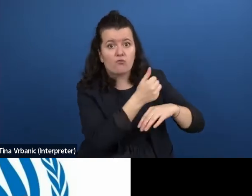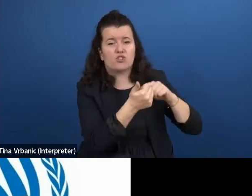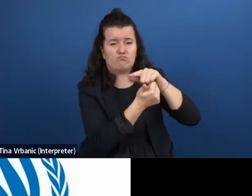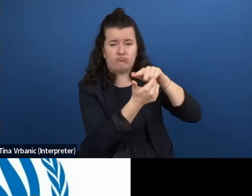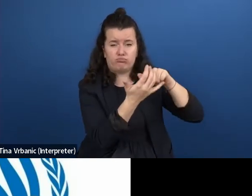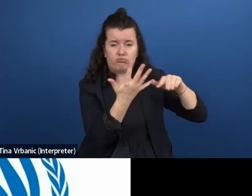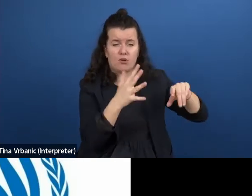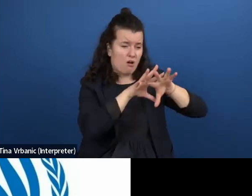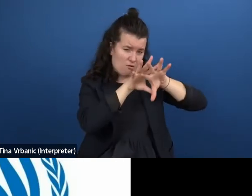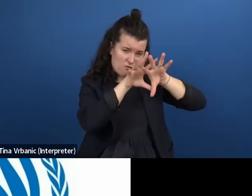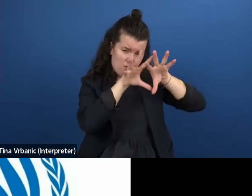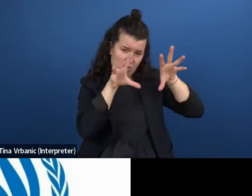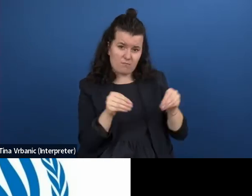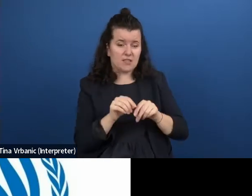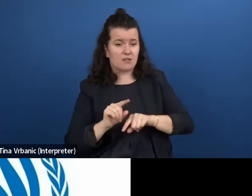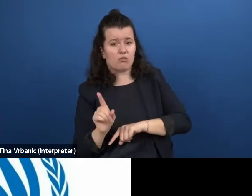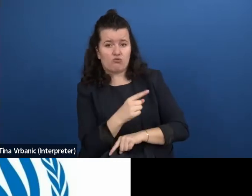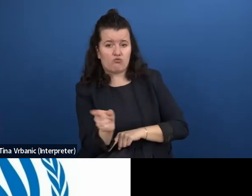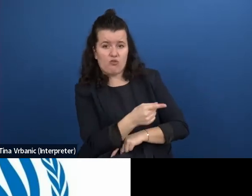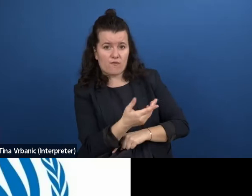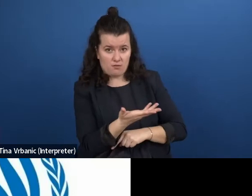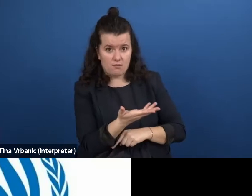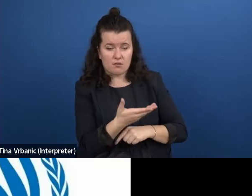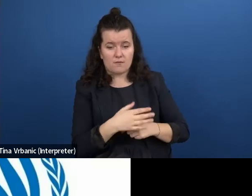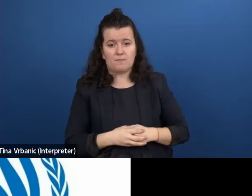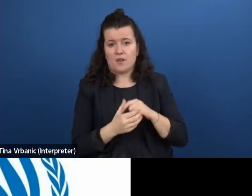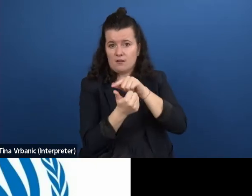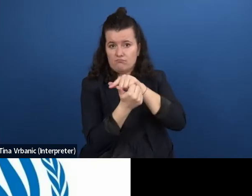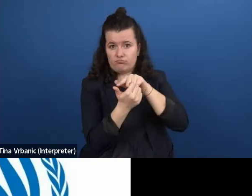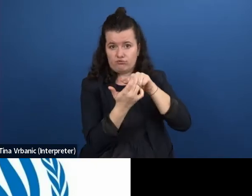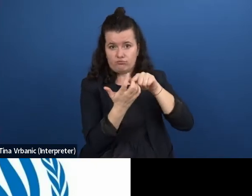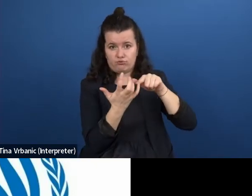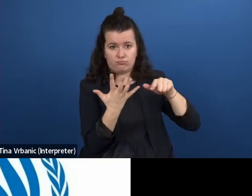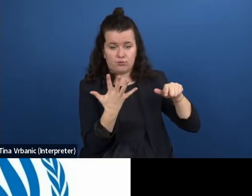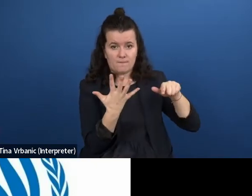So forced labour, sexual exploitation, forced criminality, they are included.